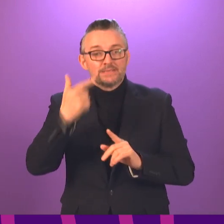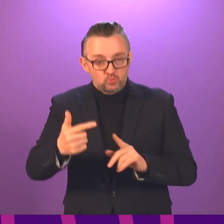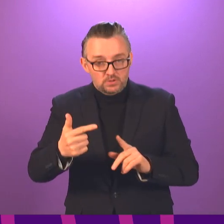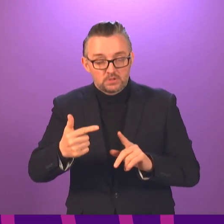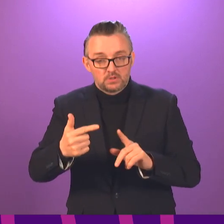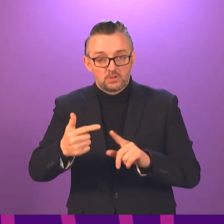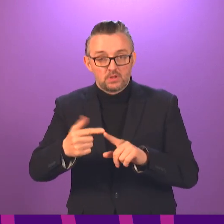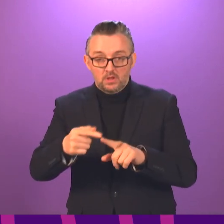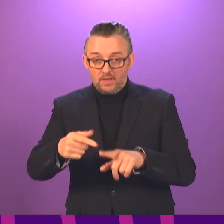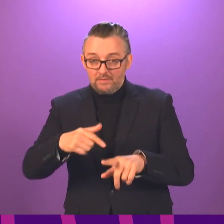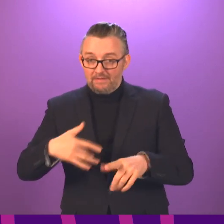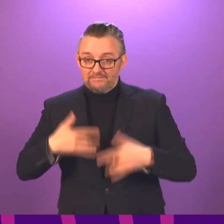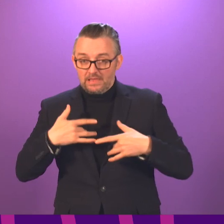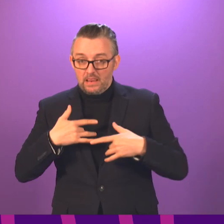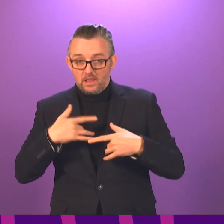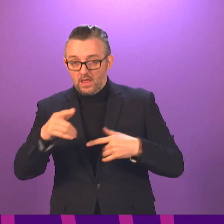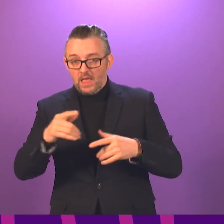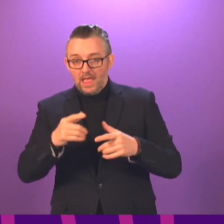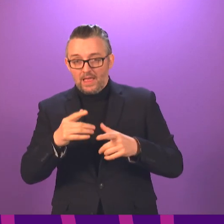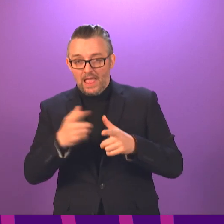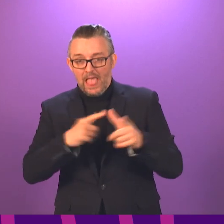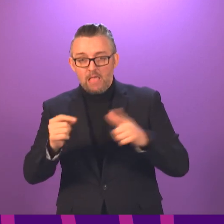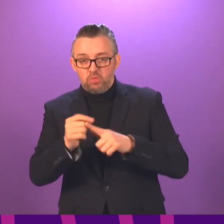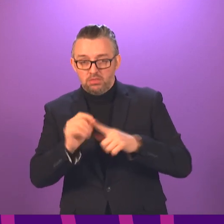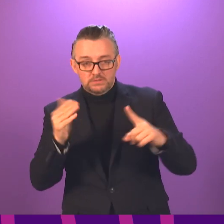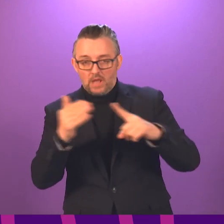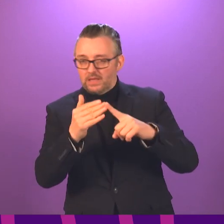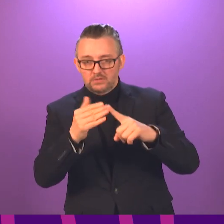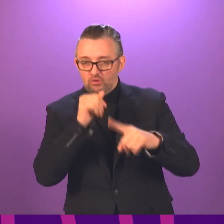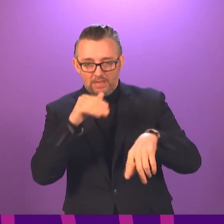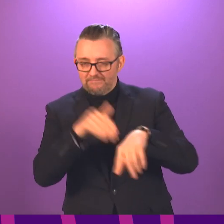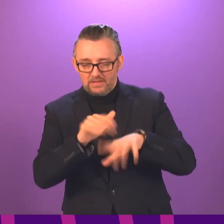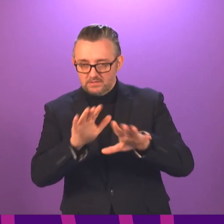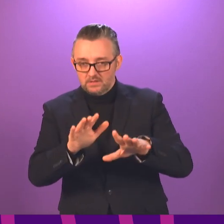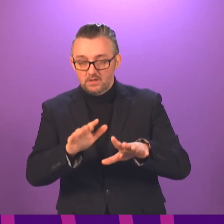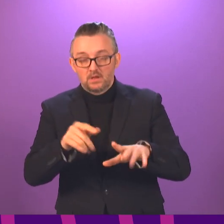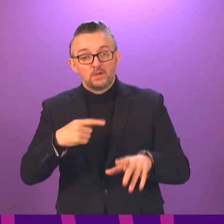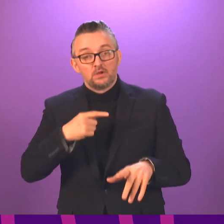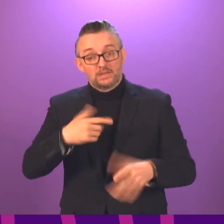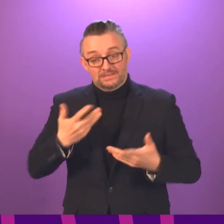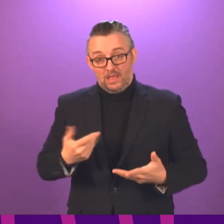that to affect the mid-April targets. I am not complacent about this—it takes a lot